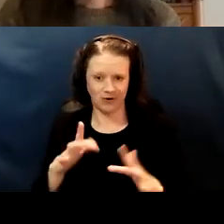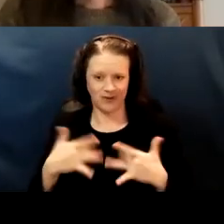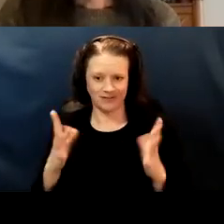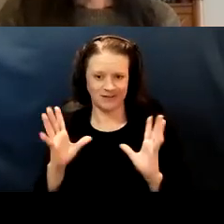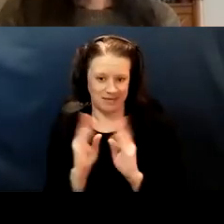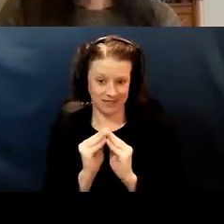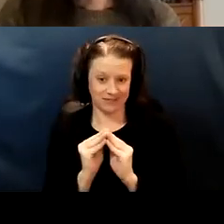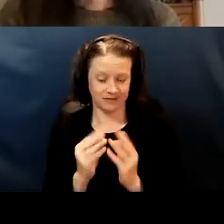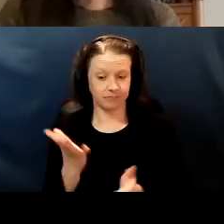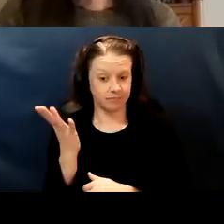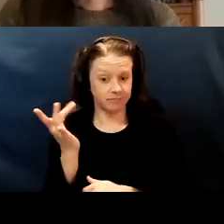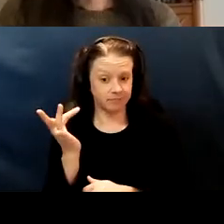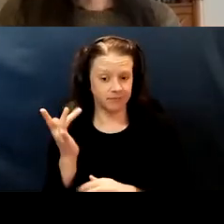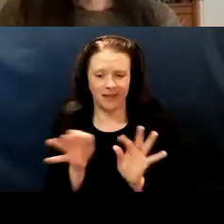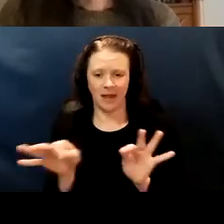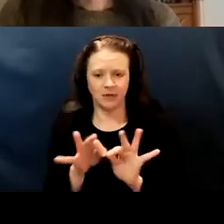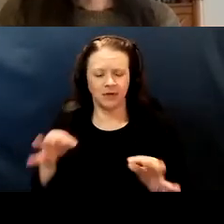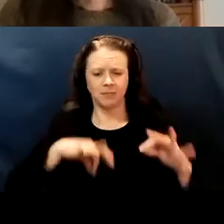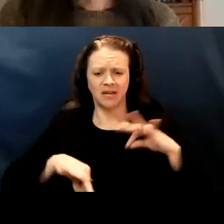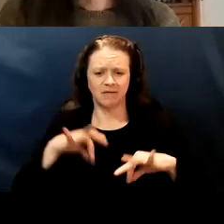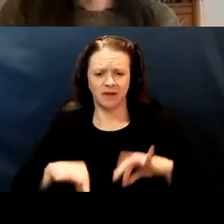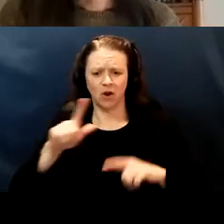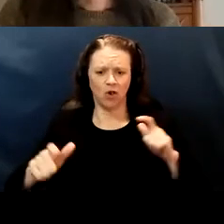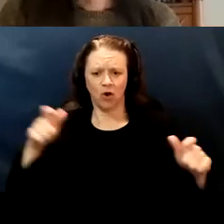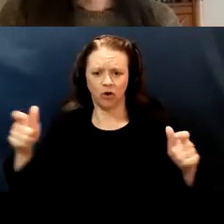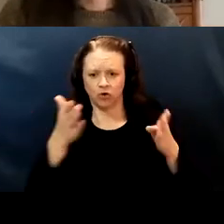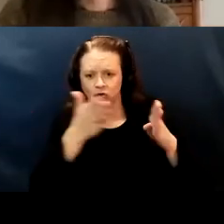Because captioning is benefiting a larger range of audience